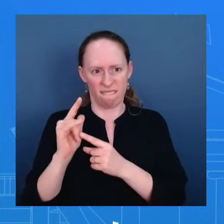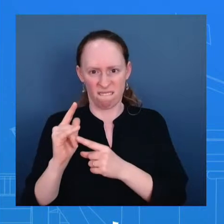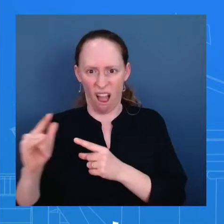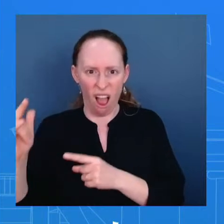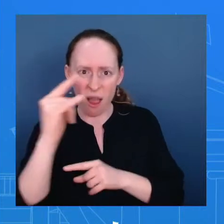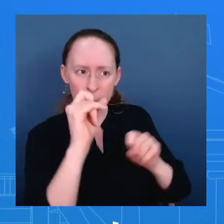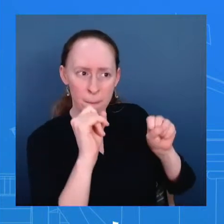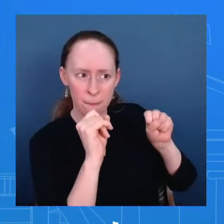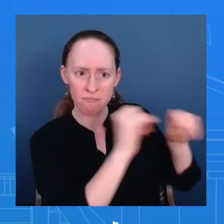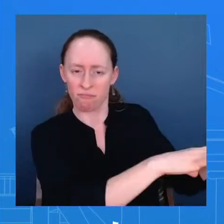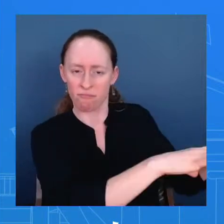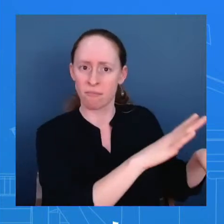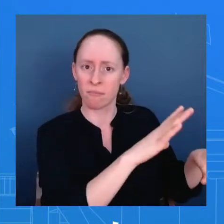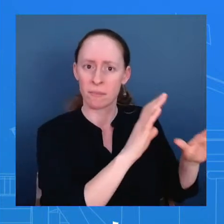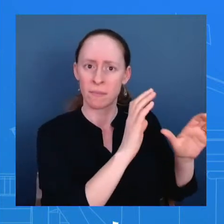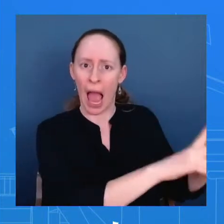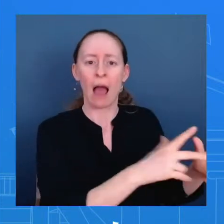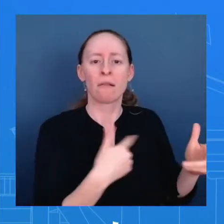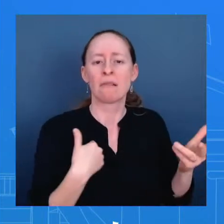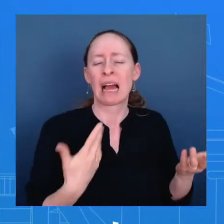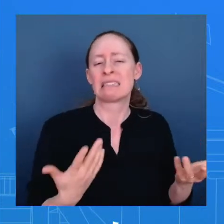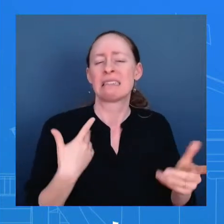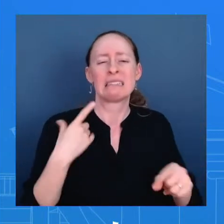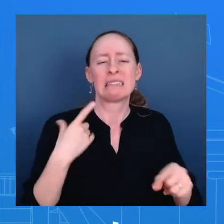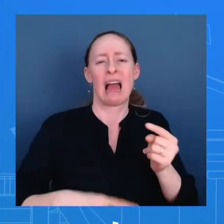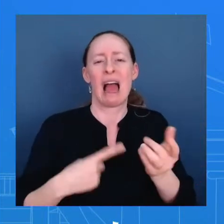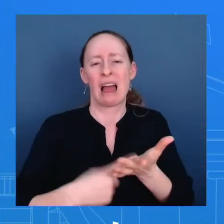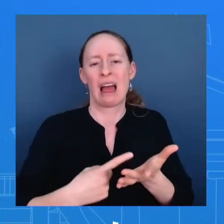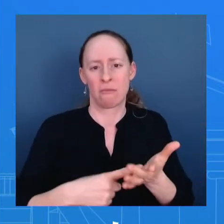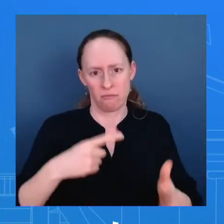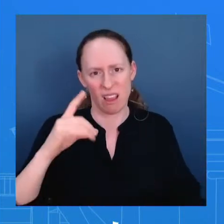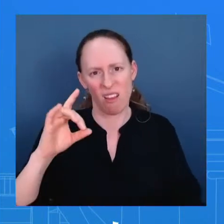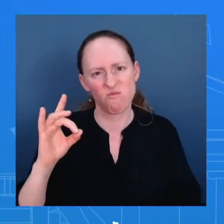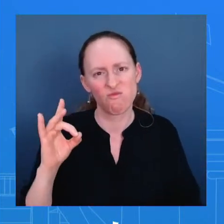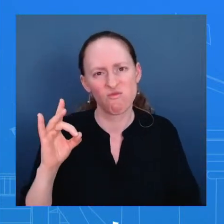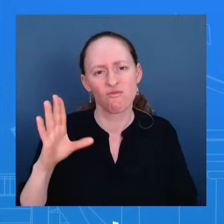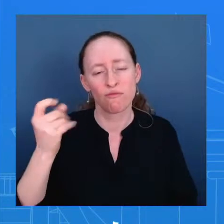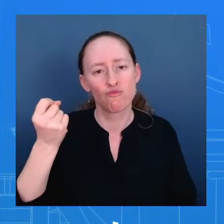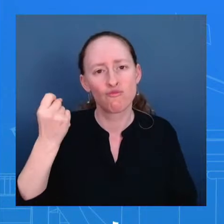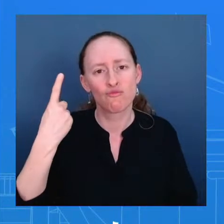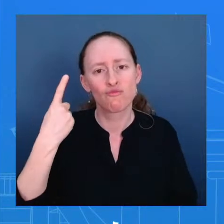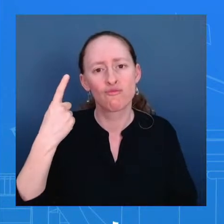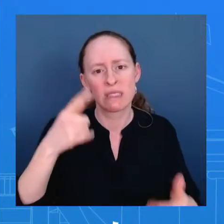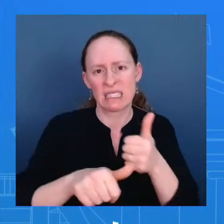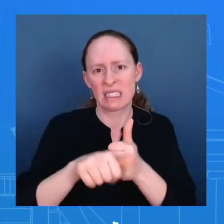But we get how dire it is there, and that's why we've tried to move up our humanitarian assistant [assistance] here,